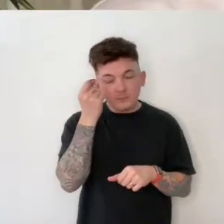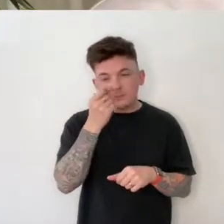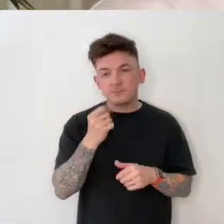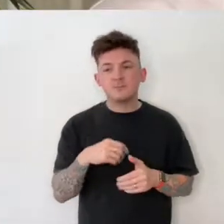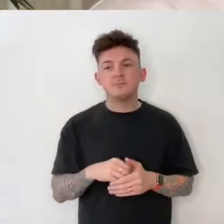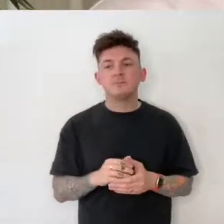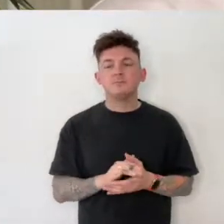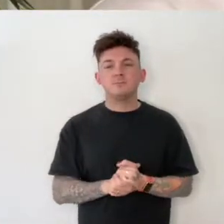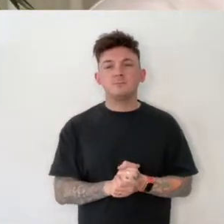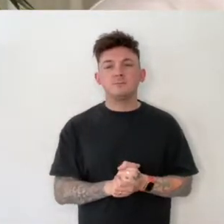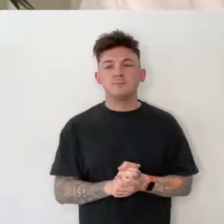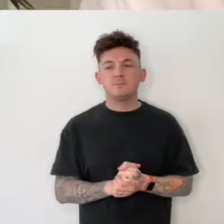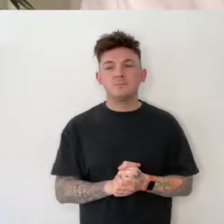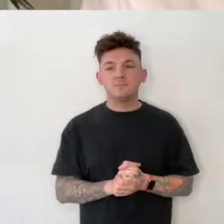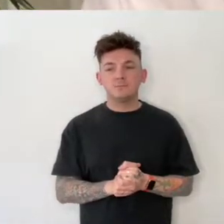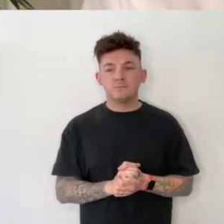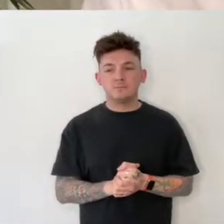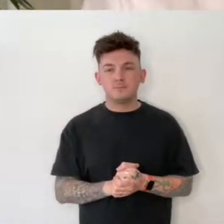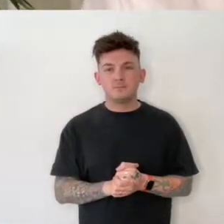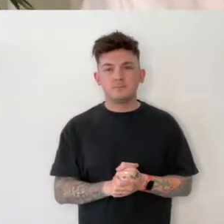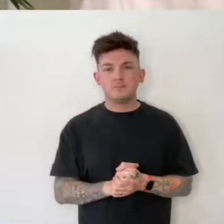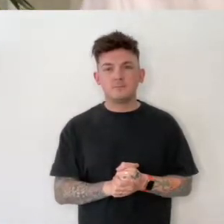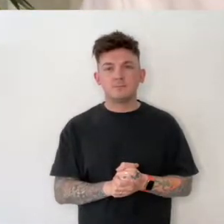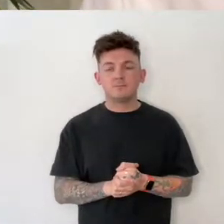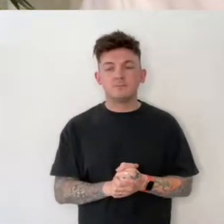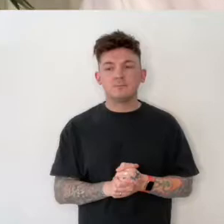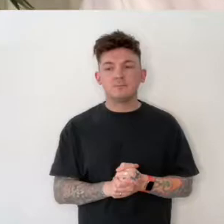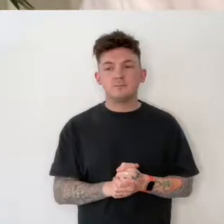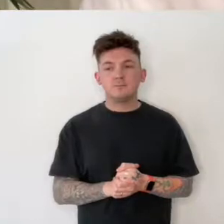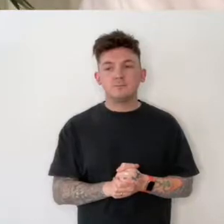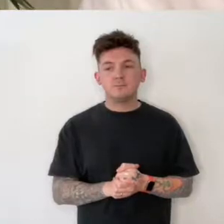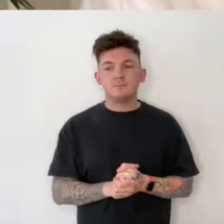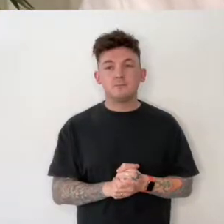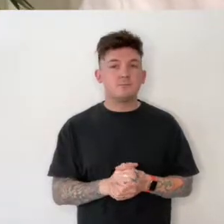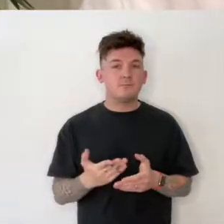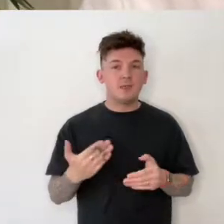fill out a little bit. there's a classically right and wrong answer to make up but i think